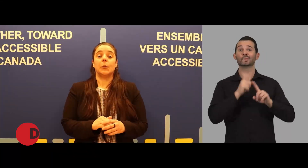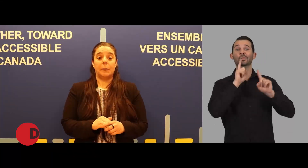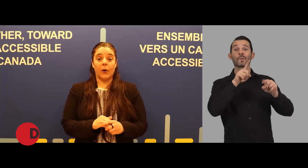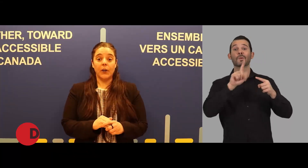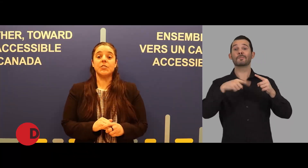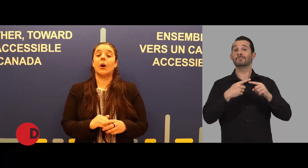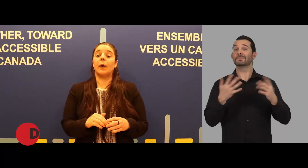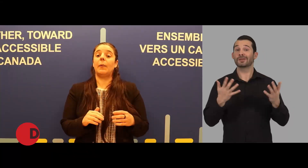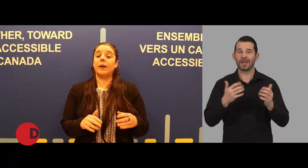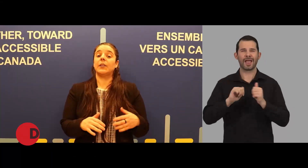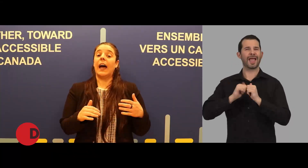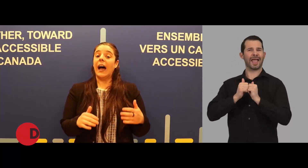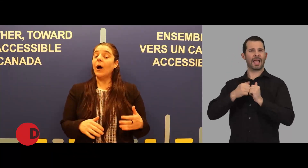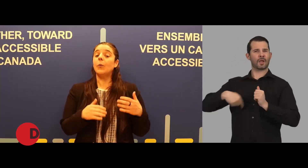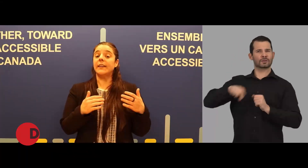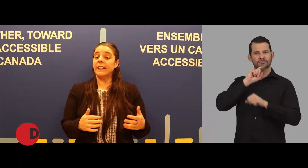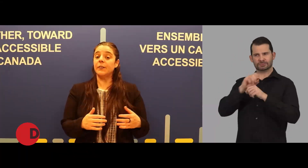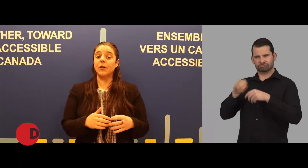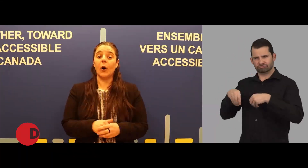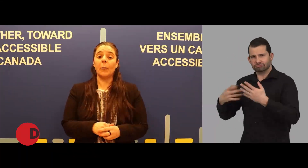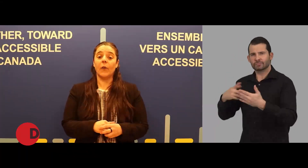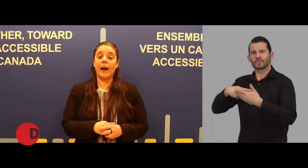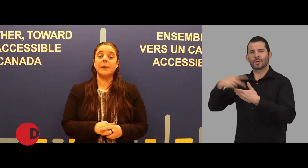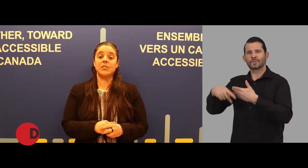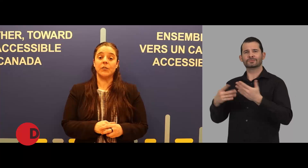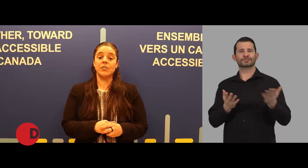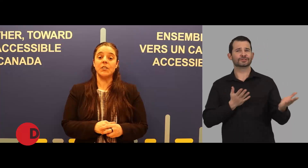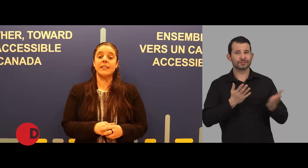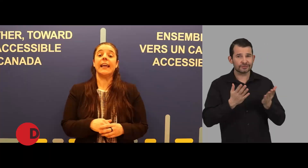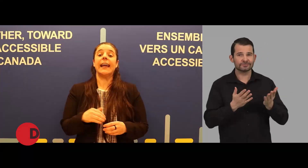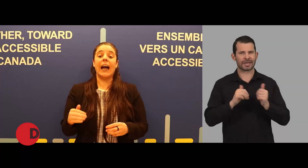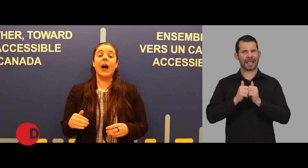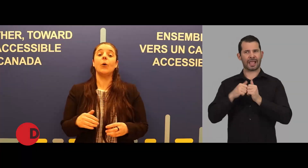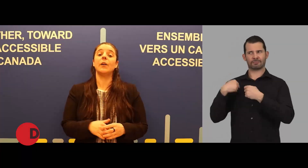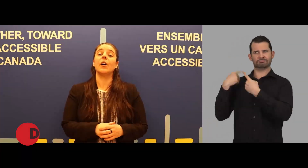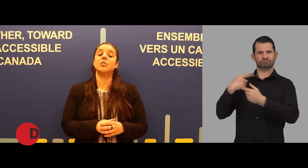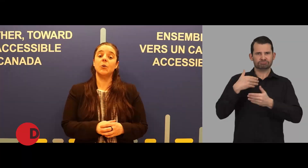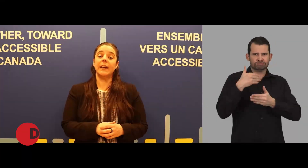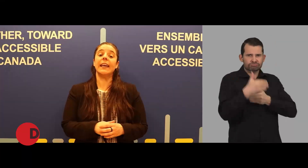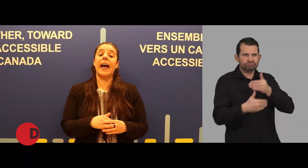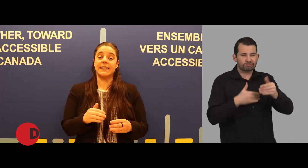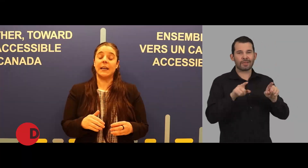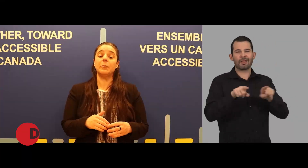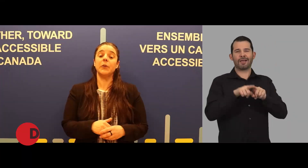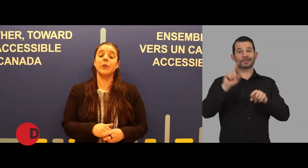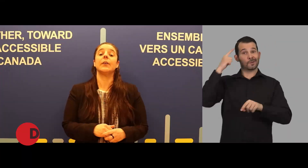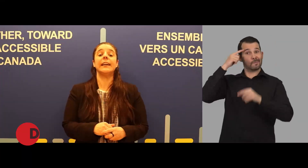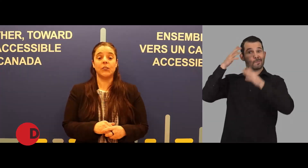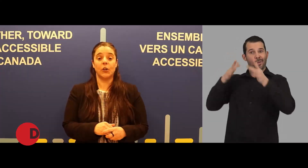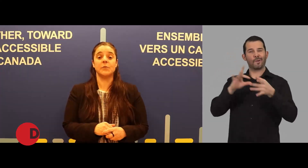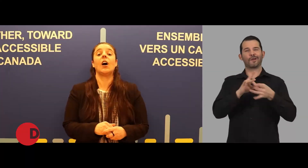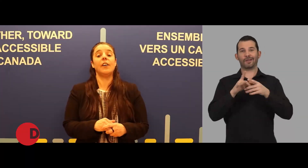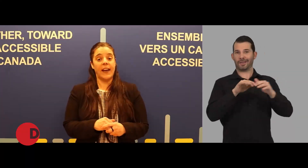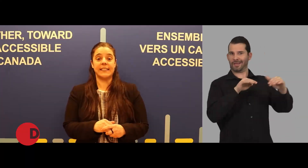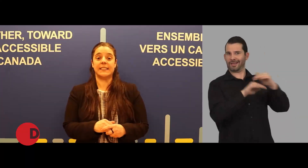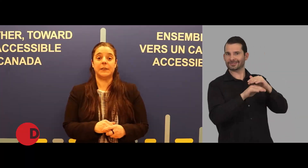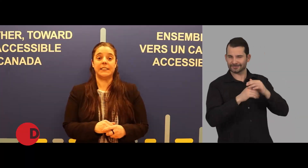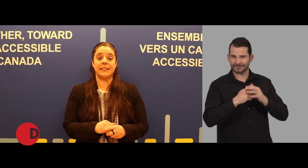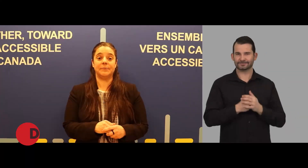The reports are about how we deliver our programs and services and how we are doing as an employer in terms of accessibility.